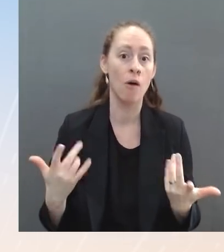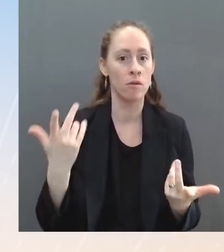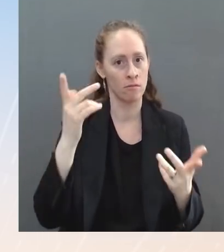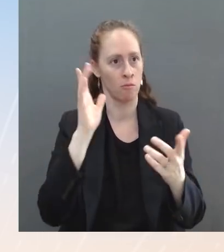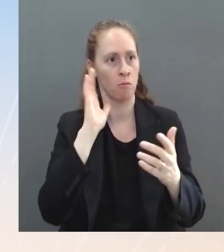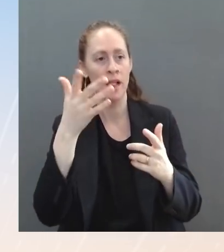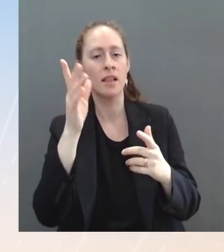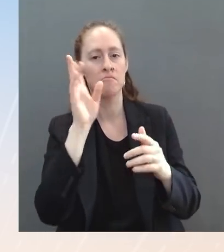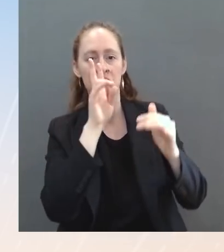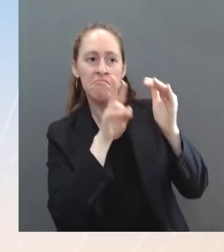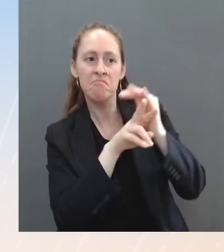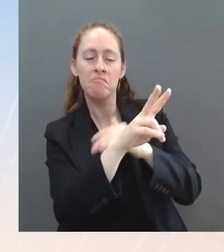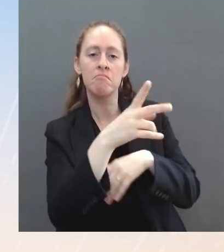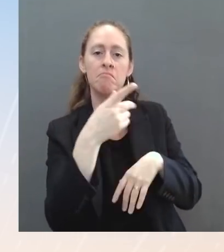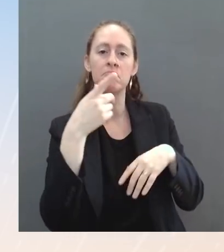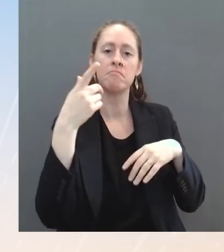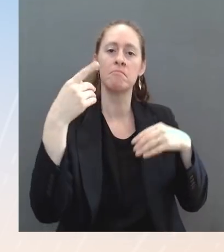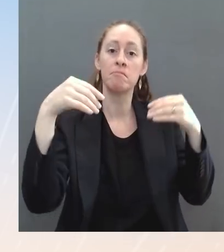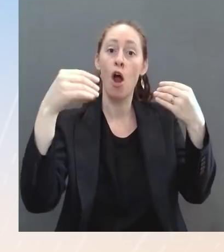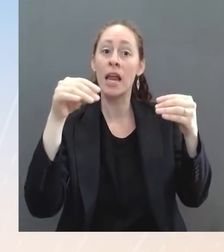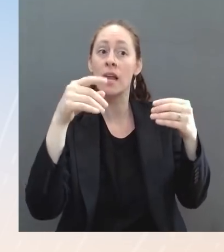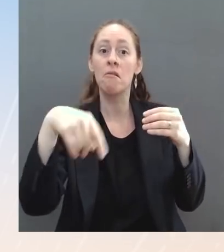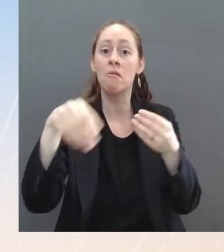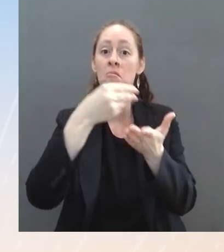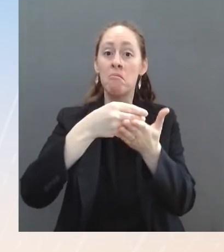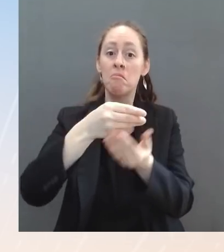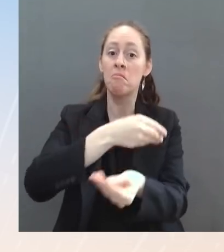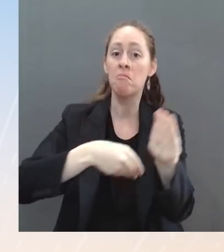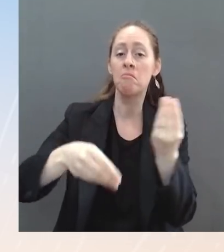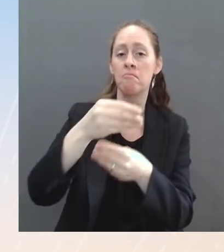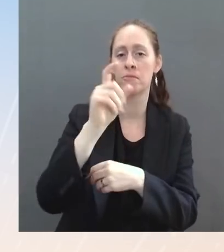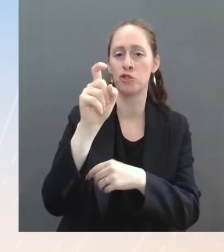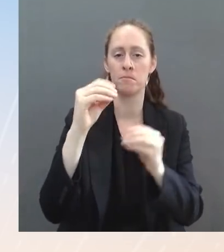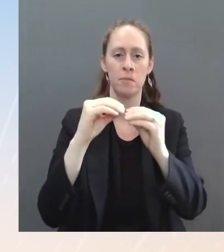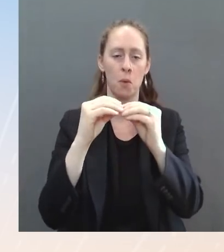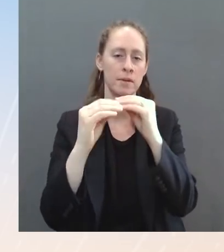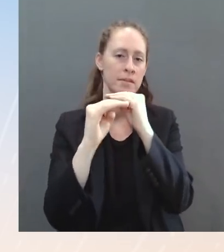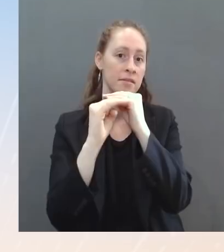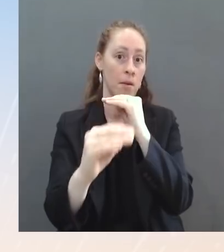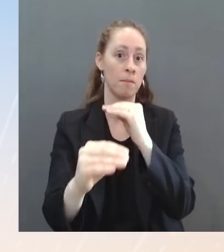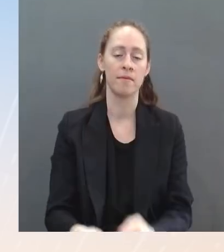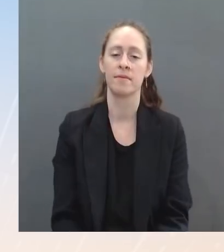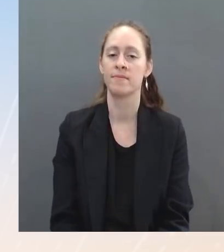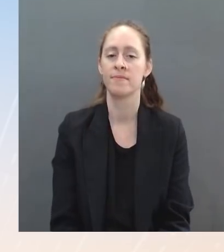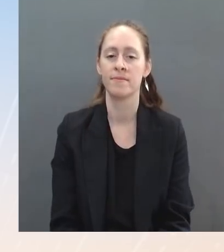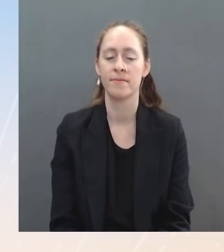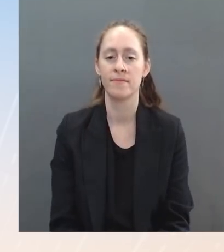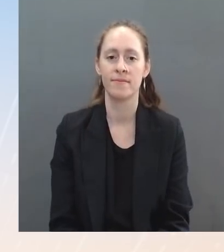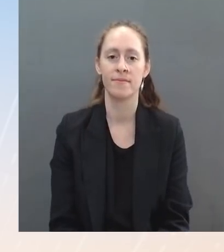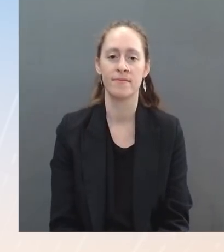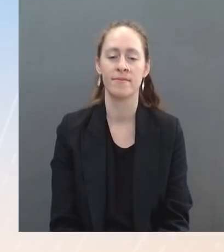And it also allows us to actually maintain and increase the resilience of the Strategic Petroleum Reserve over the long term.